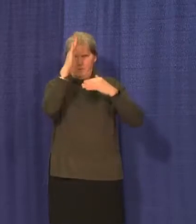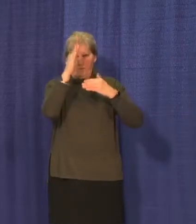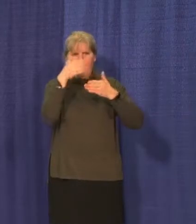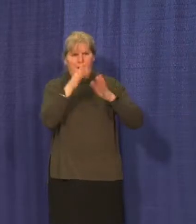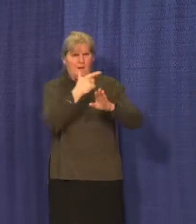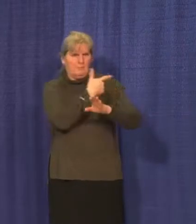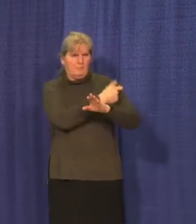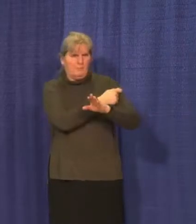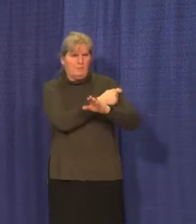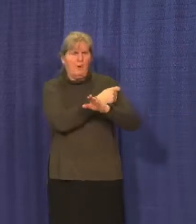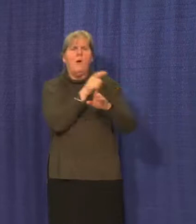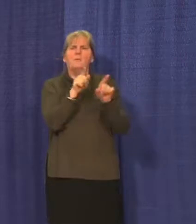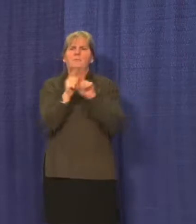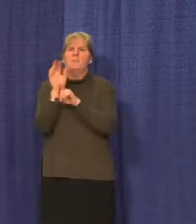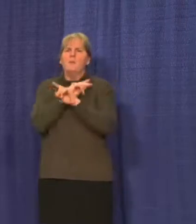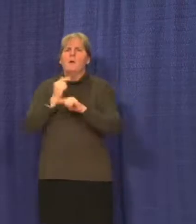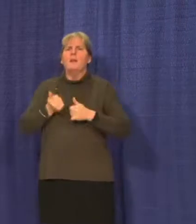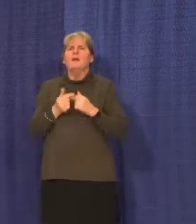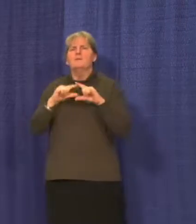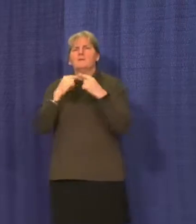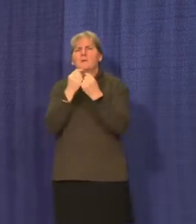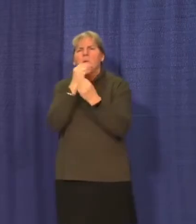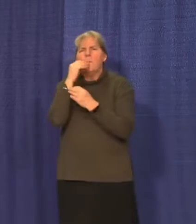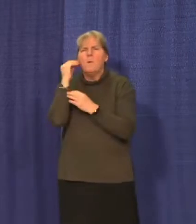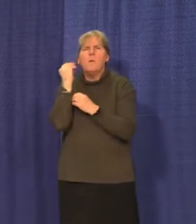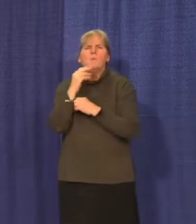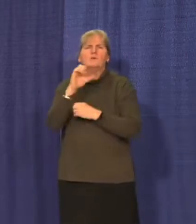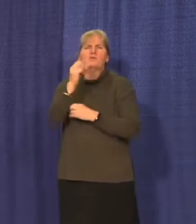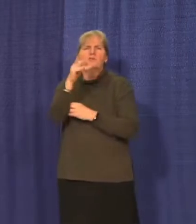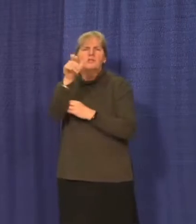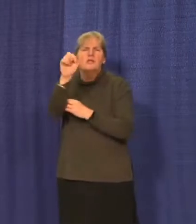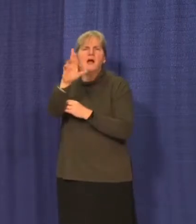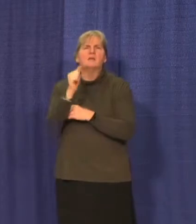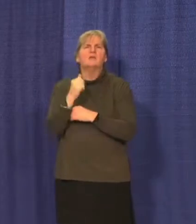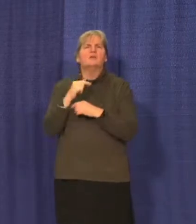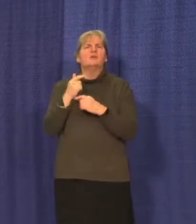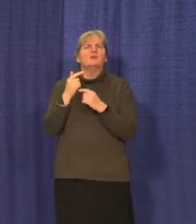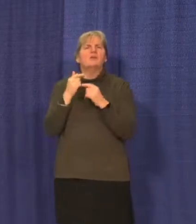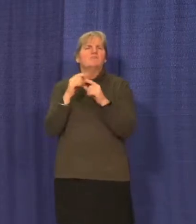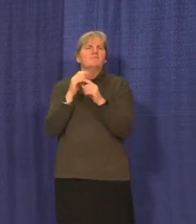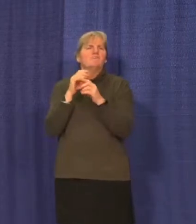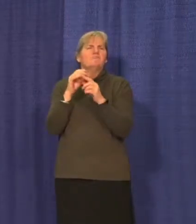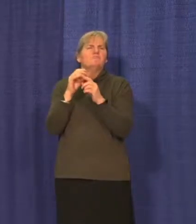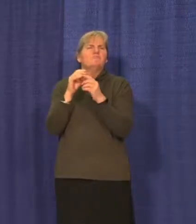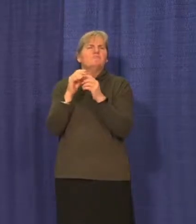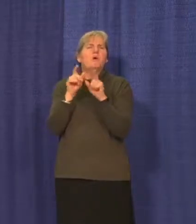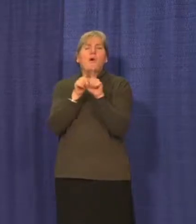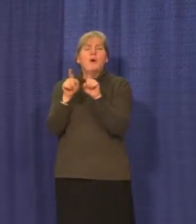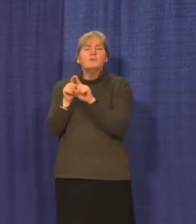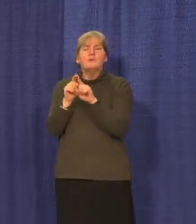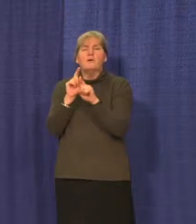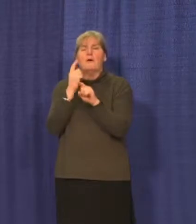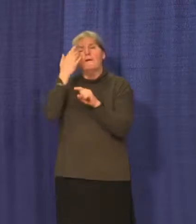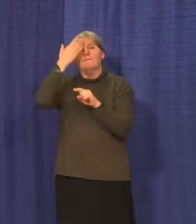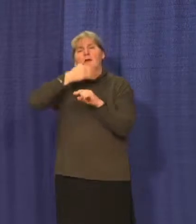living in group settings such as group homes and shelters. As well as frontline healthcare